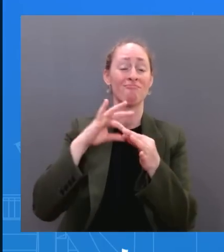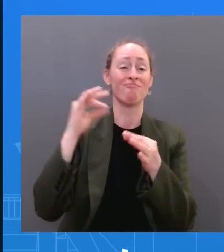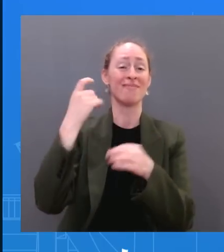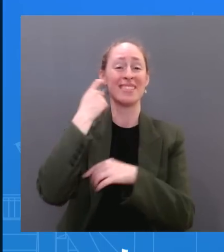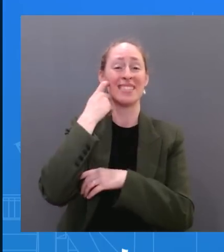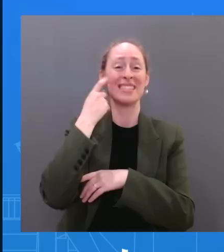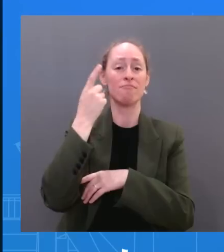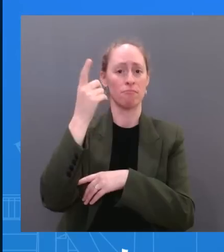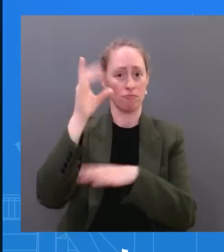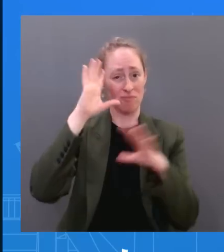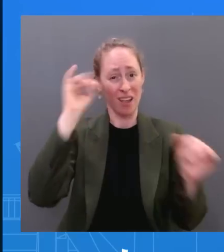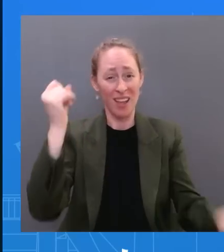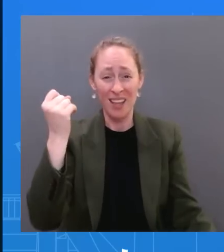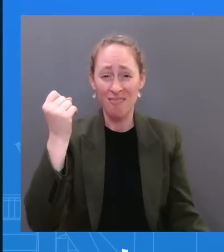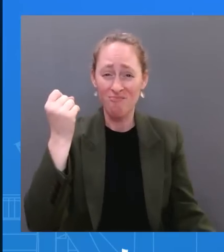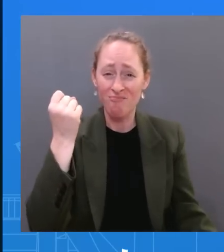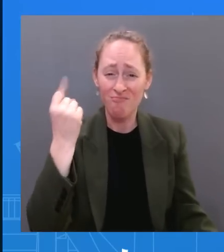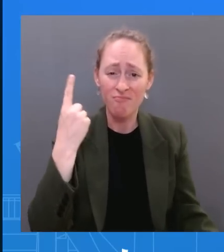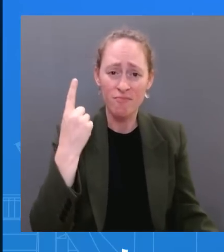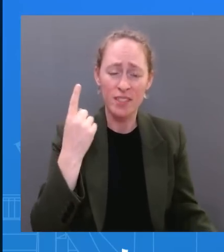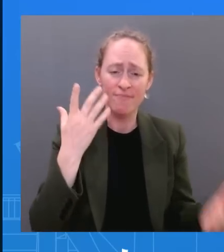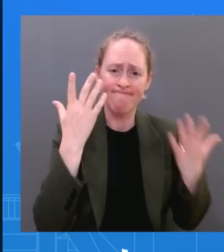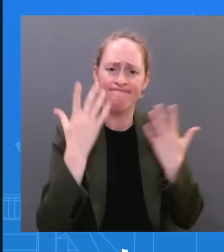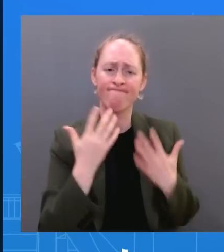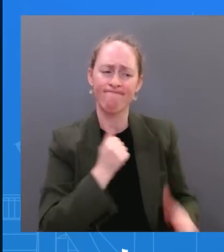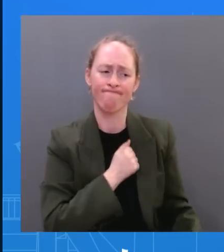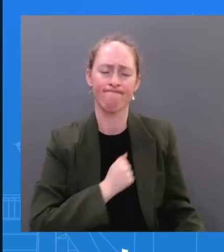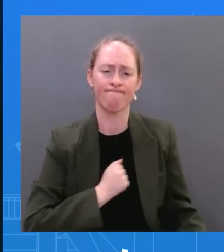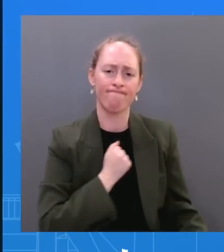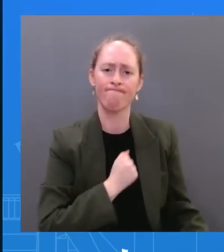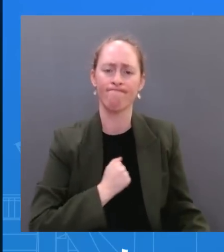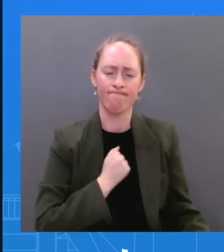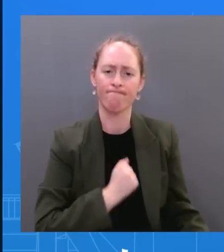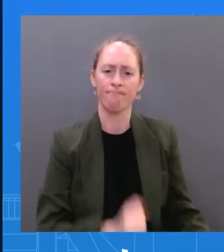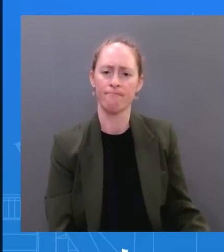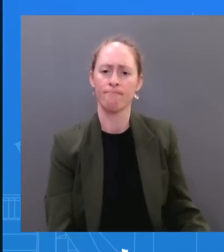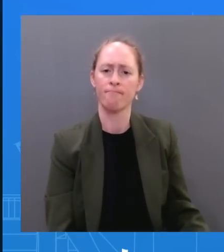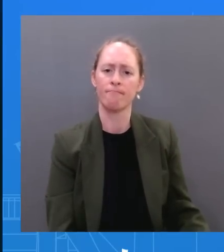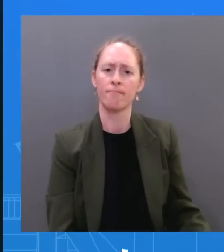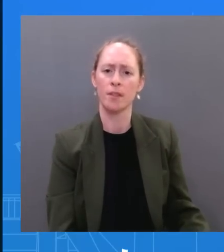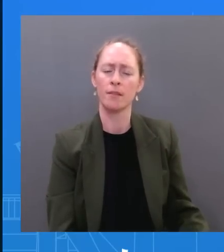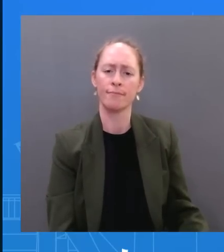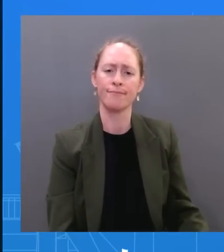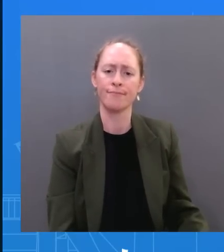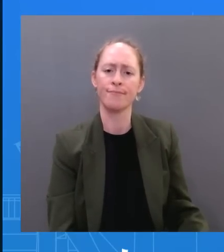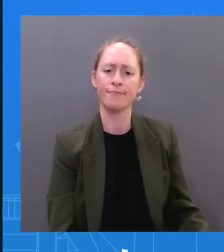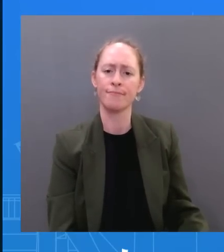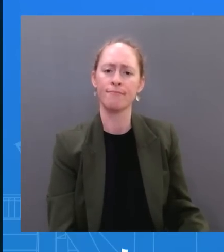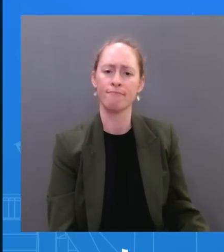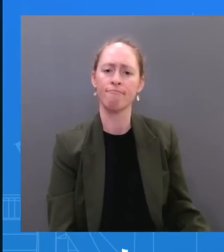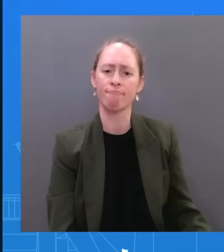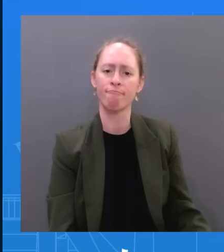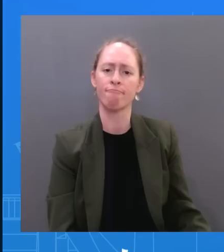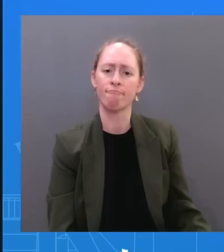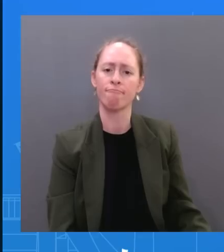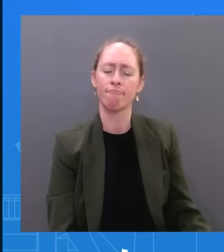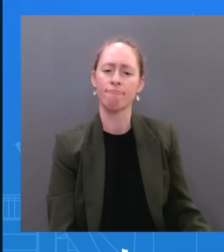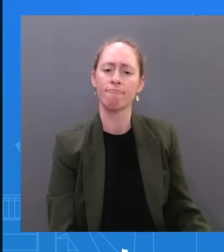You know, our hearts go out to Mr. Oliver, and I would never want to imagine what that feels like